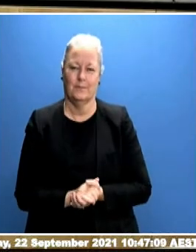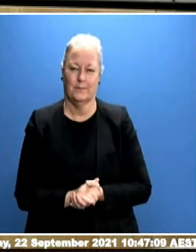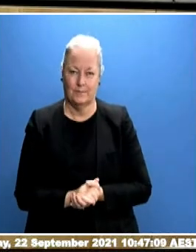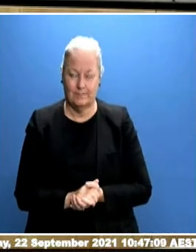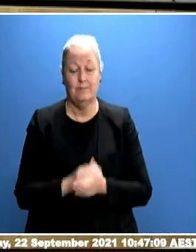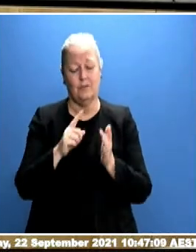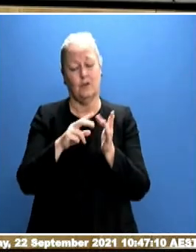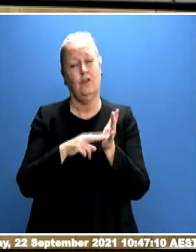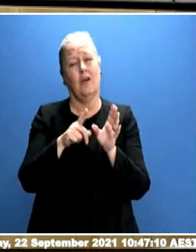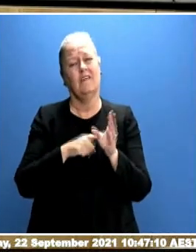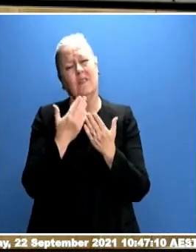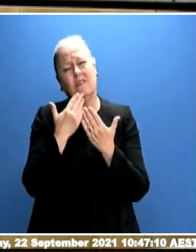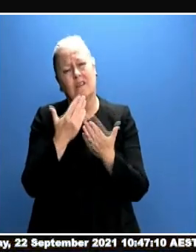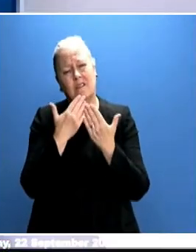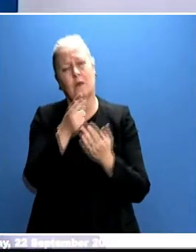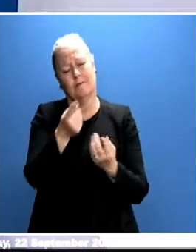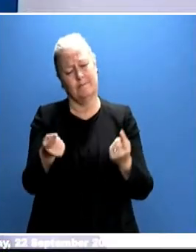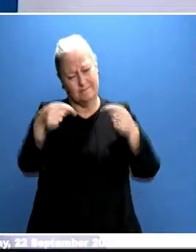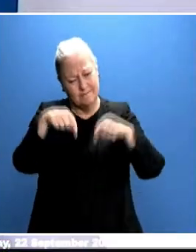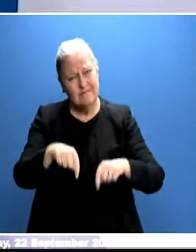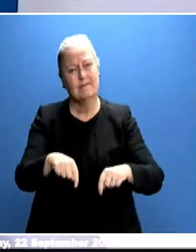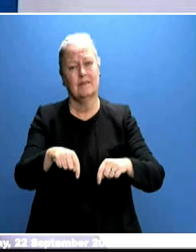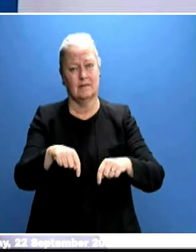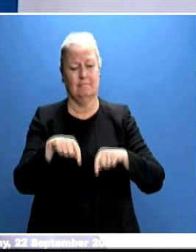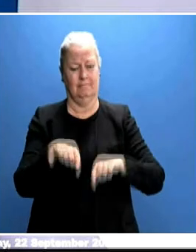Ivy, thank you very much for coming to the Royal Commission to give